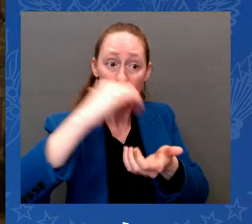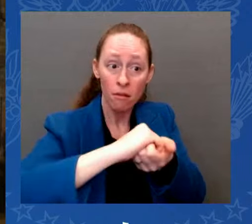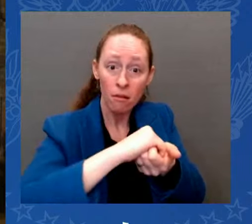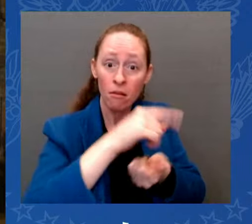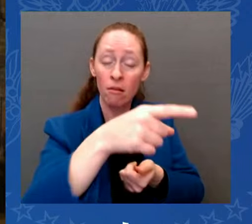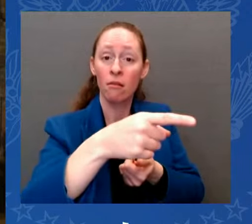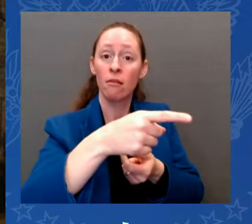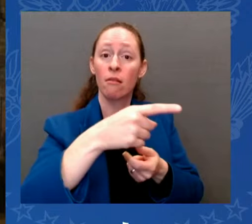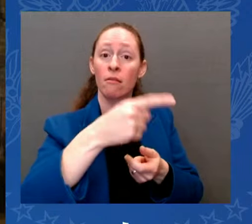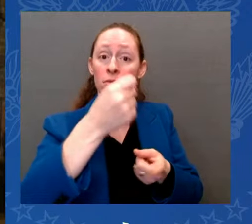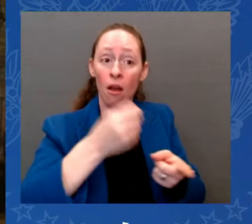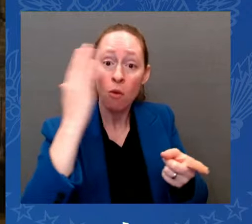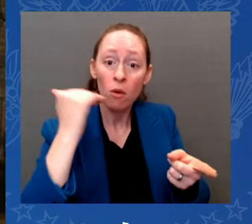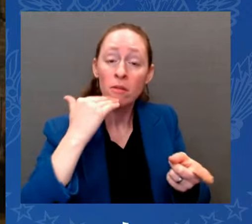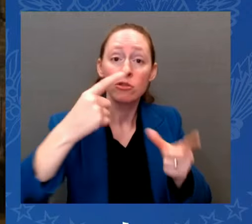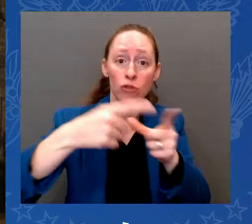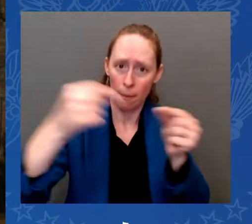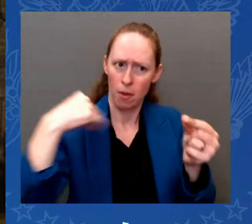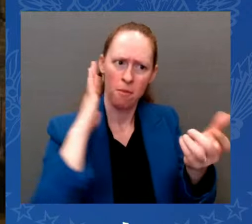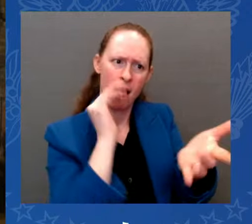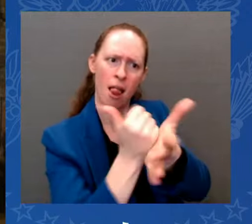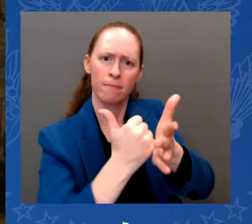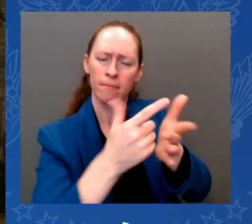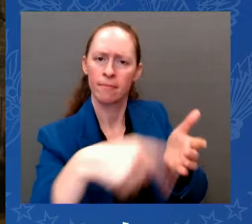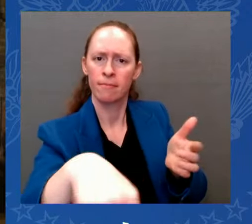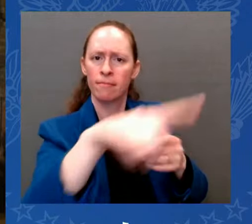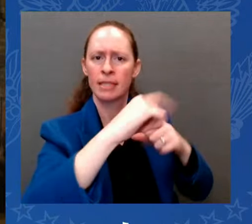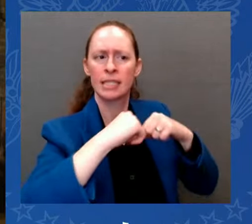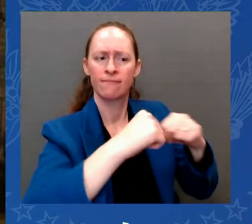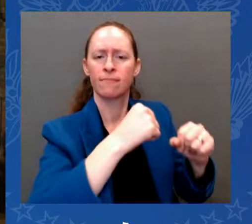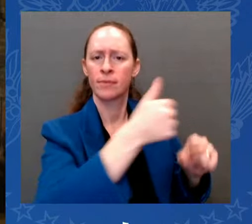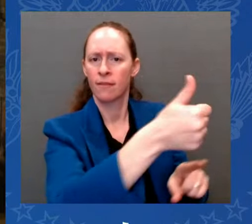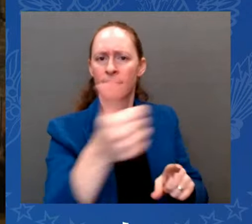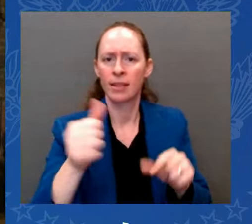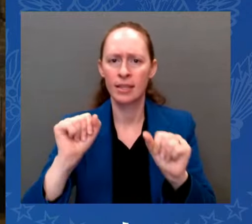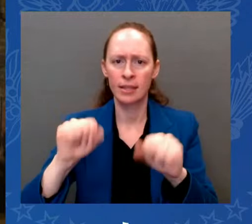we'd be more up in the face of China. But it wouldn't be because of China,